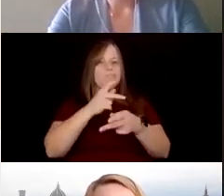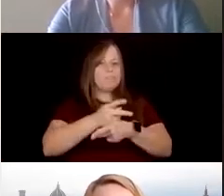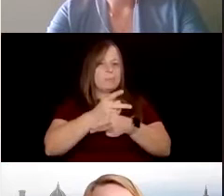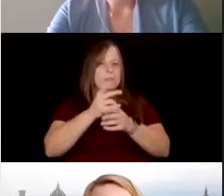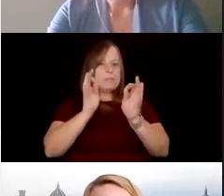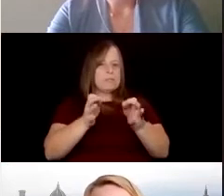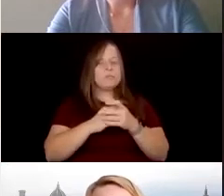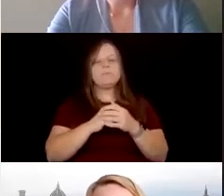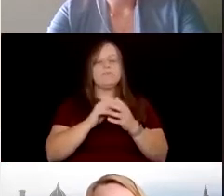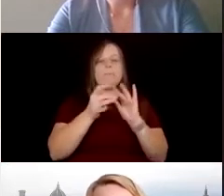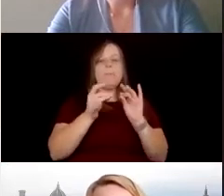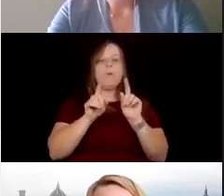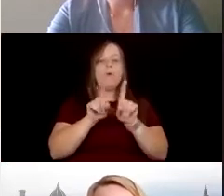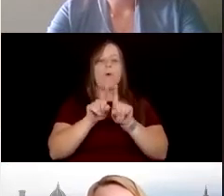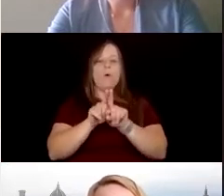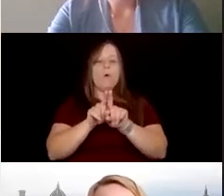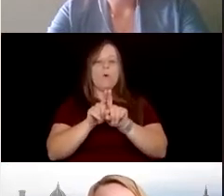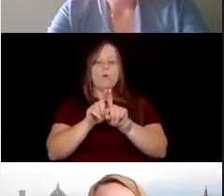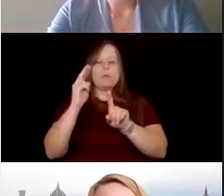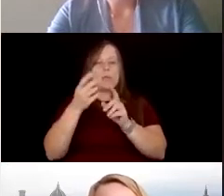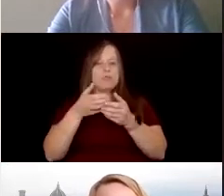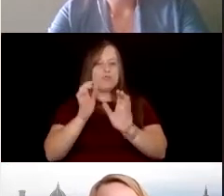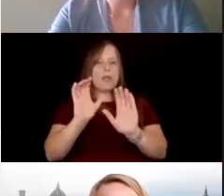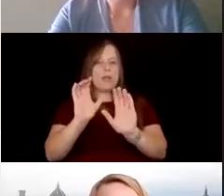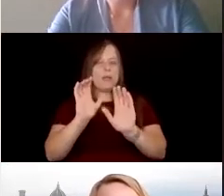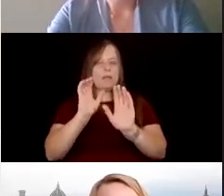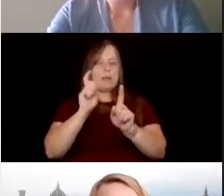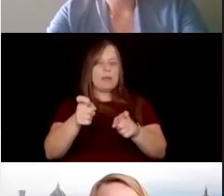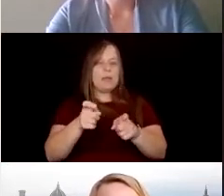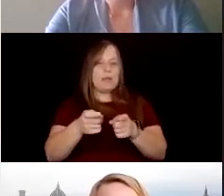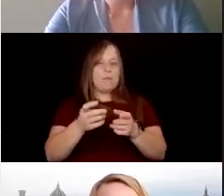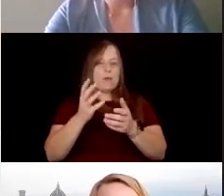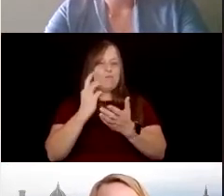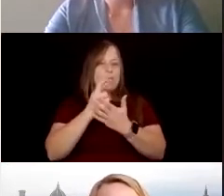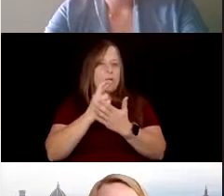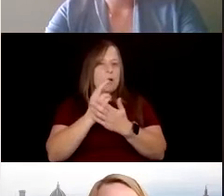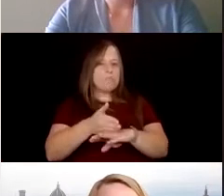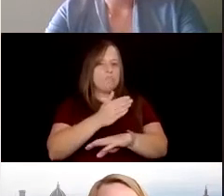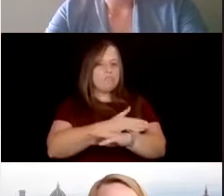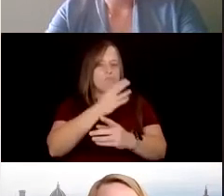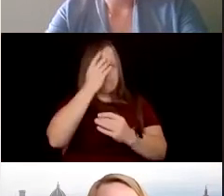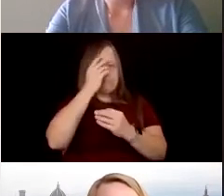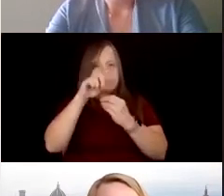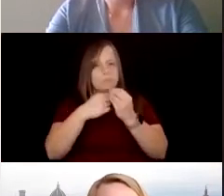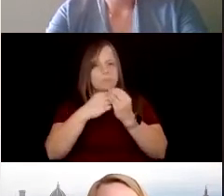This memo also put an emphasis on second chances and kind of rehabilitation, and it spells out kind of specific factors